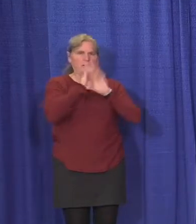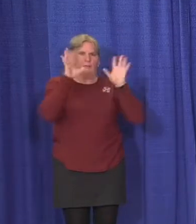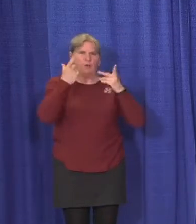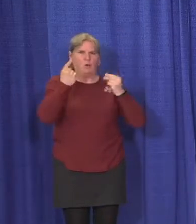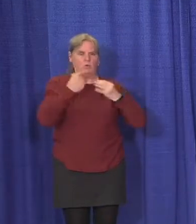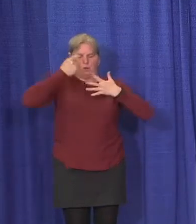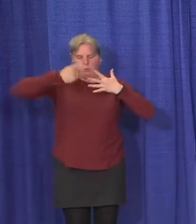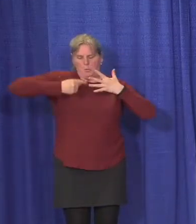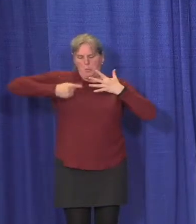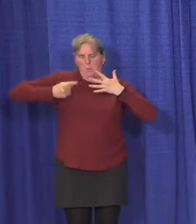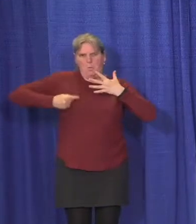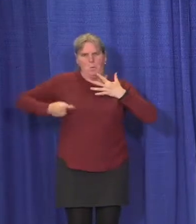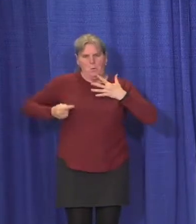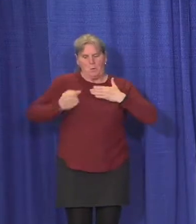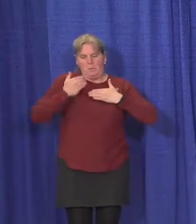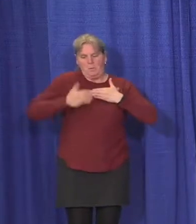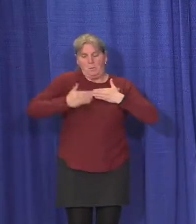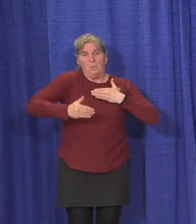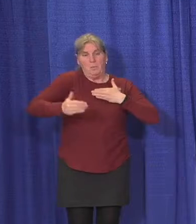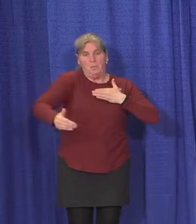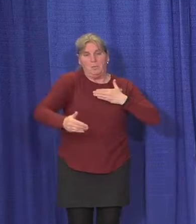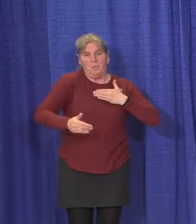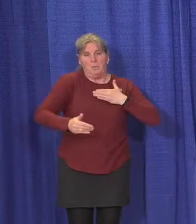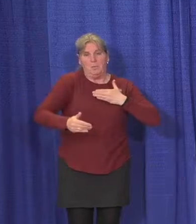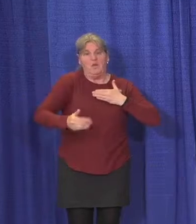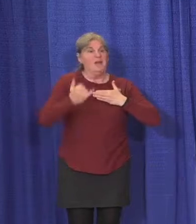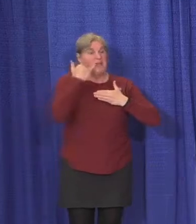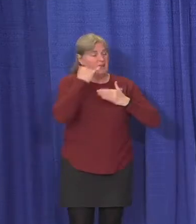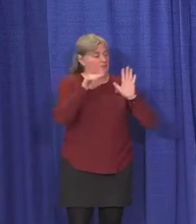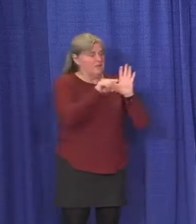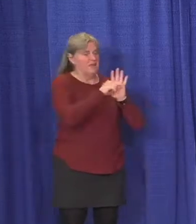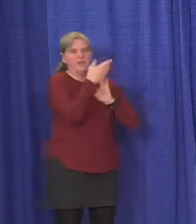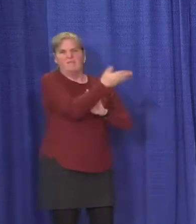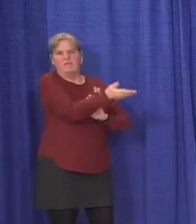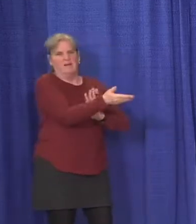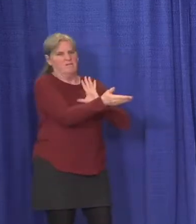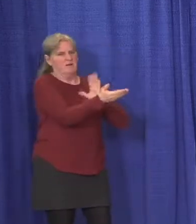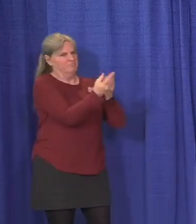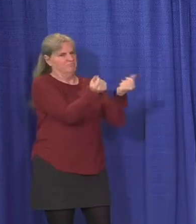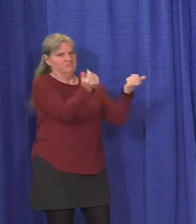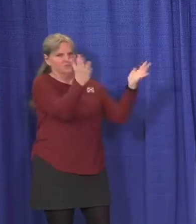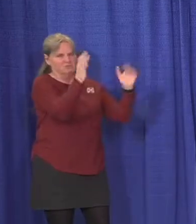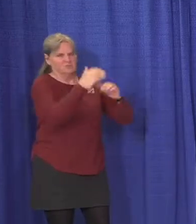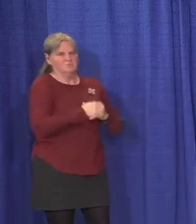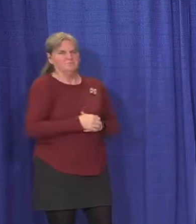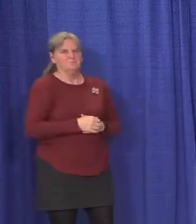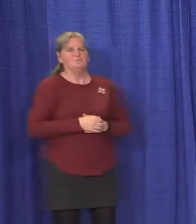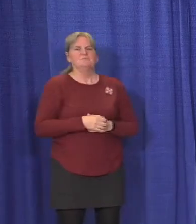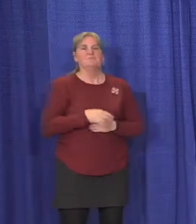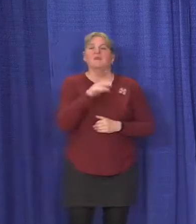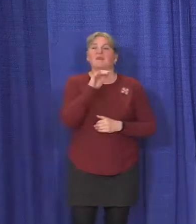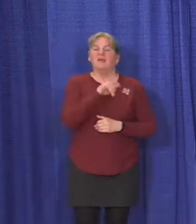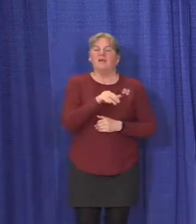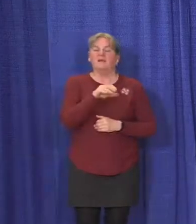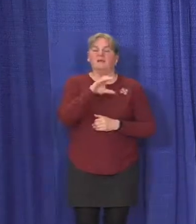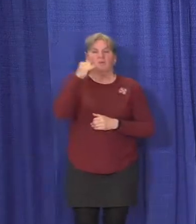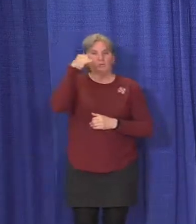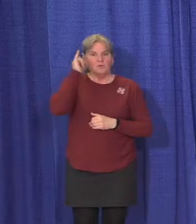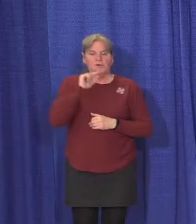This will ensure you are promptly informed and instructed on next steps. To access the tool you can go to